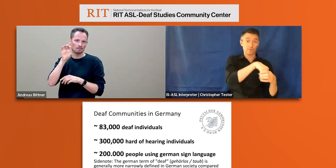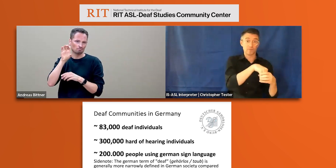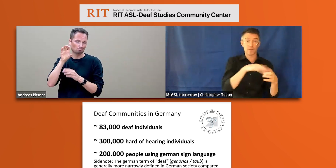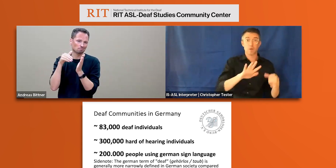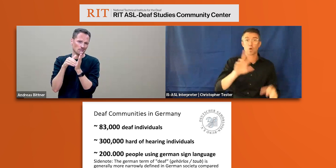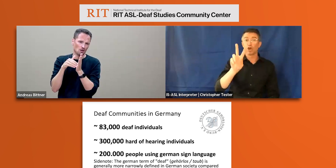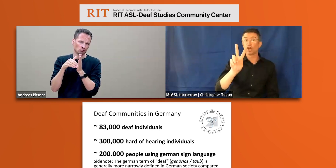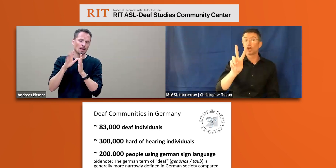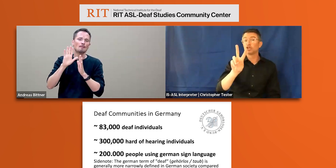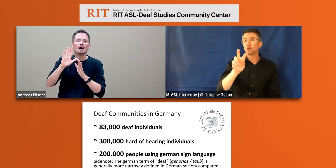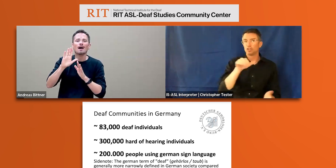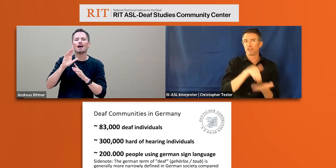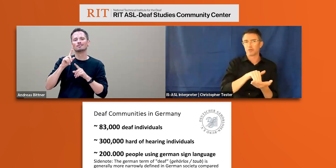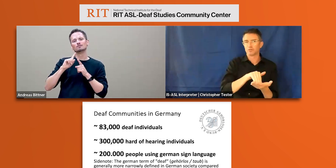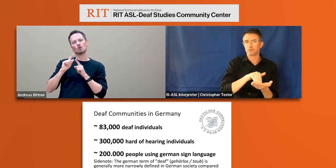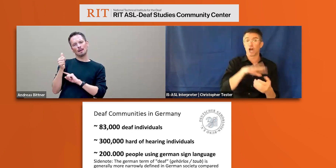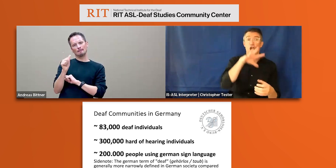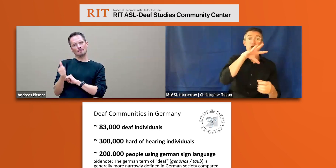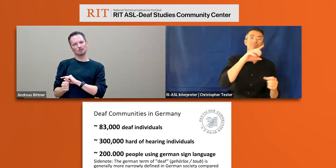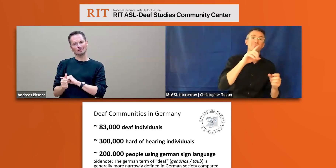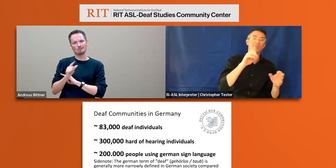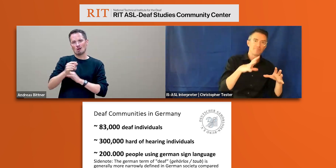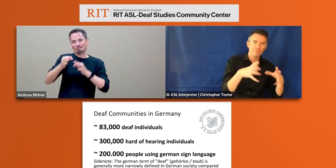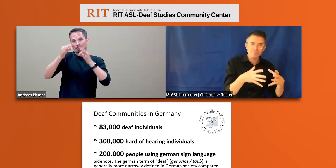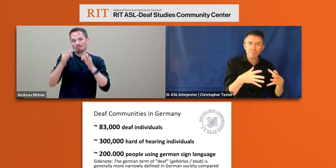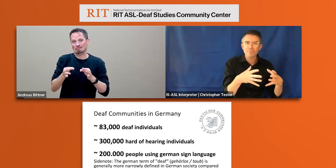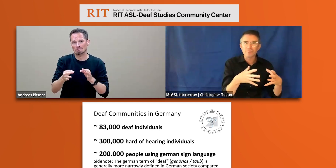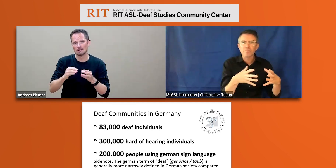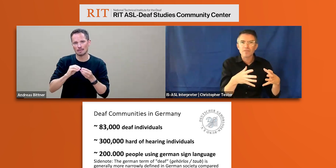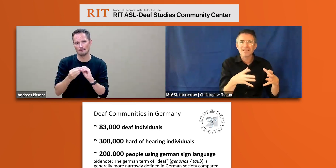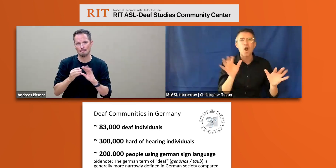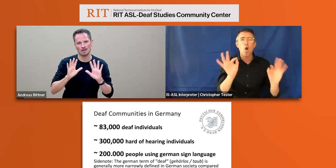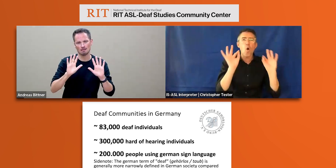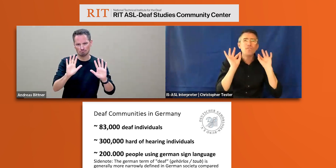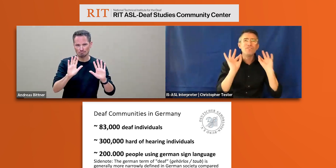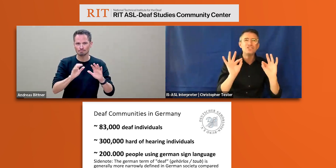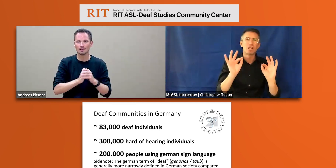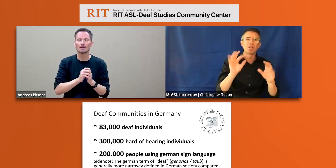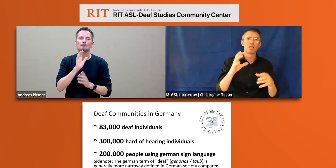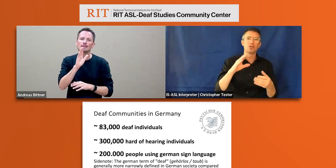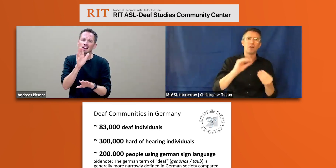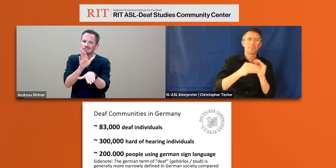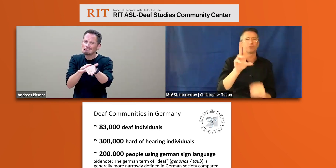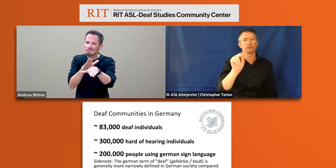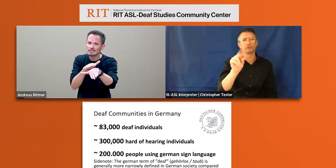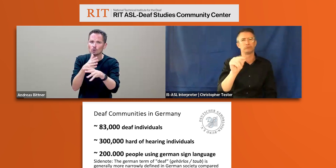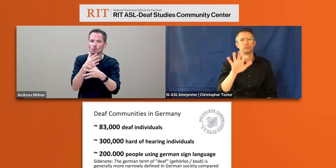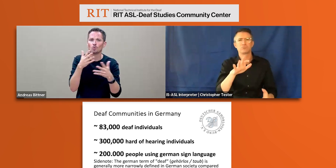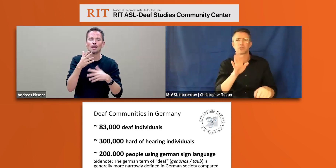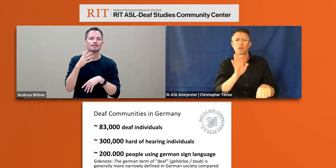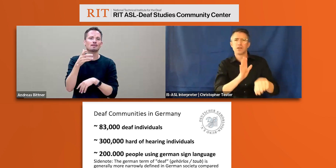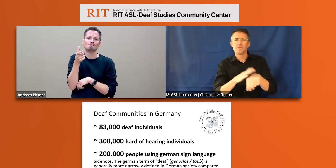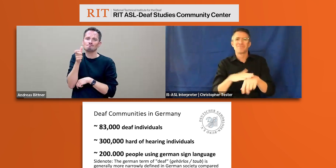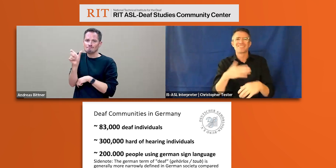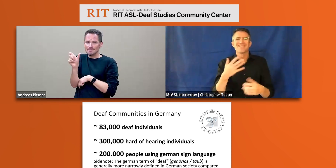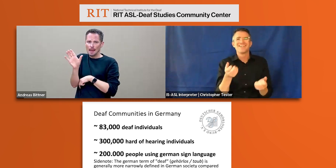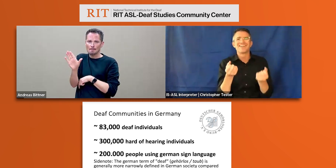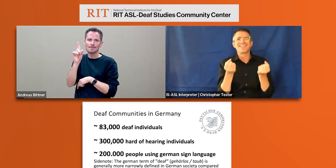The signing community is about 200,000 strong. The official numbers--